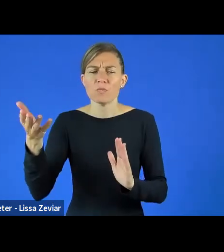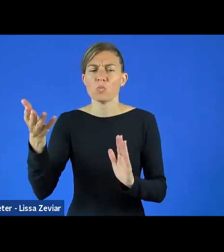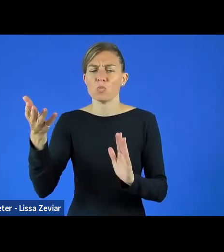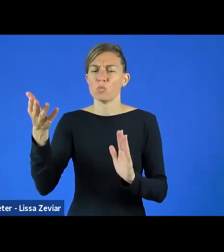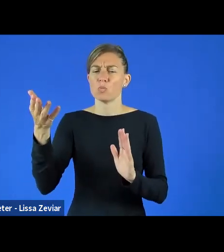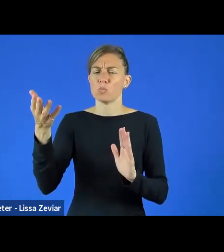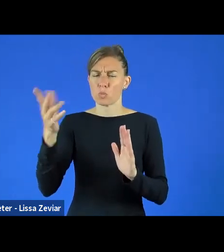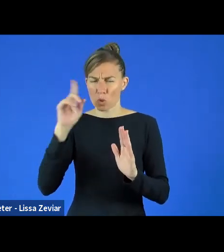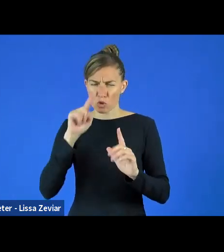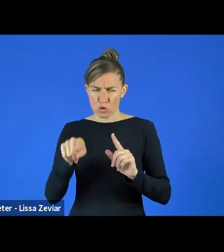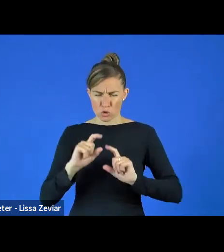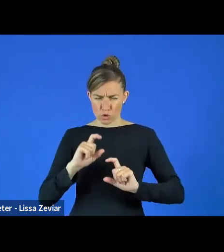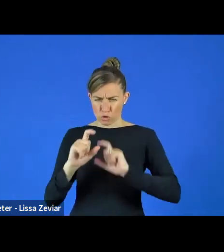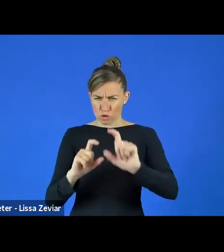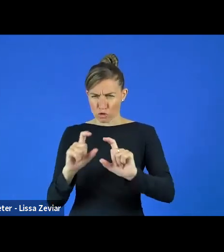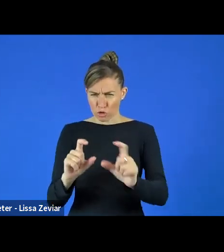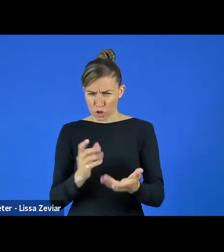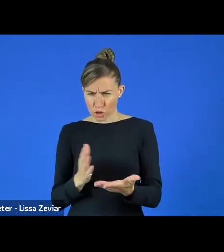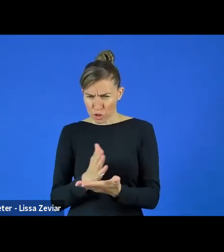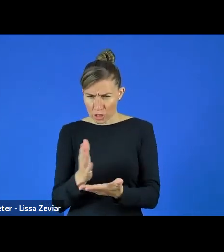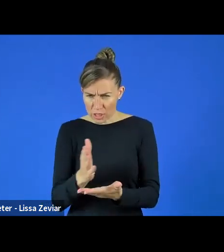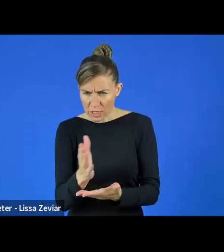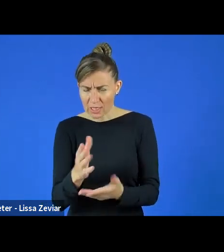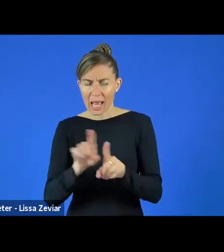And the aim is to ensure that accessibility is addressed